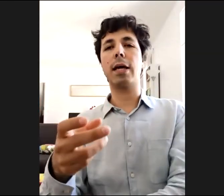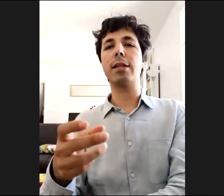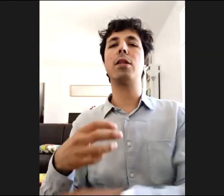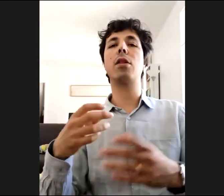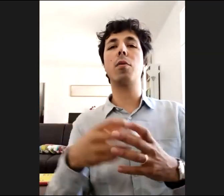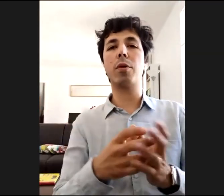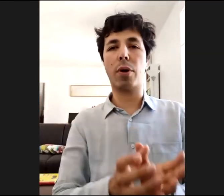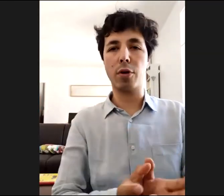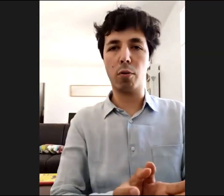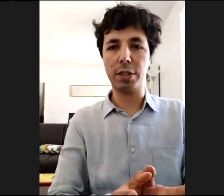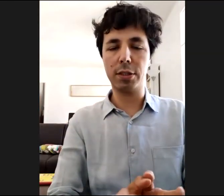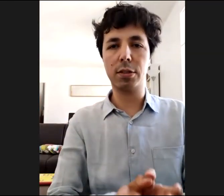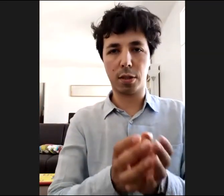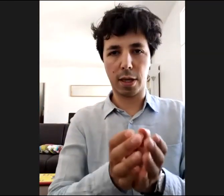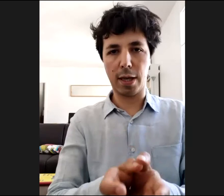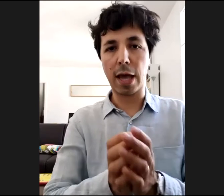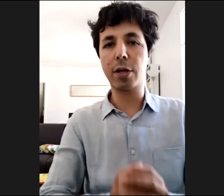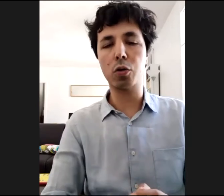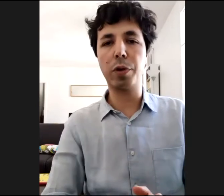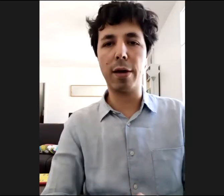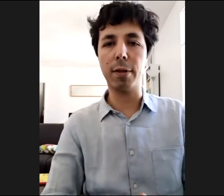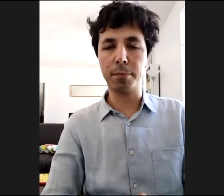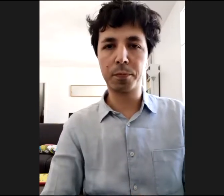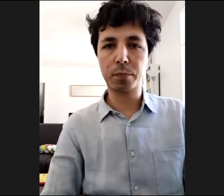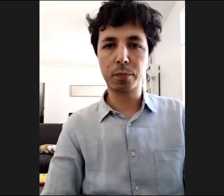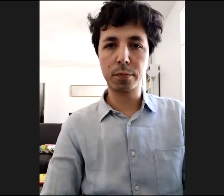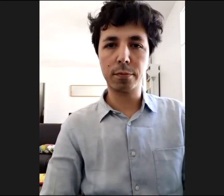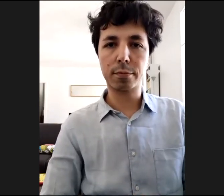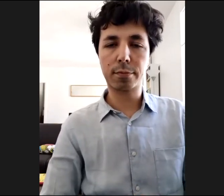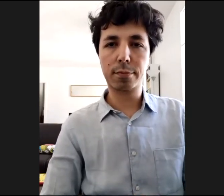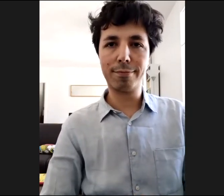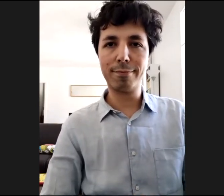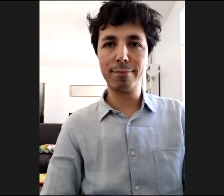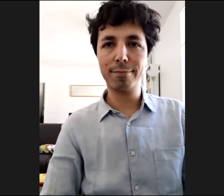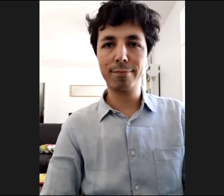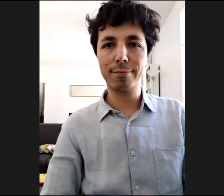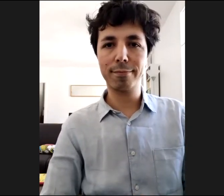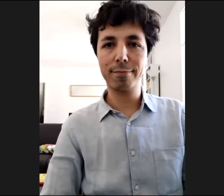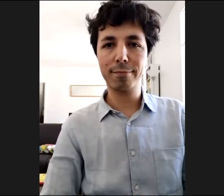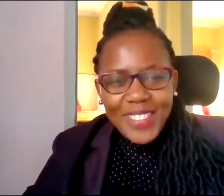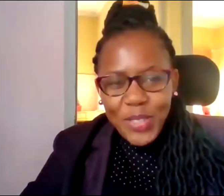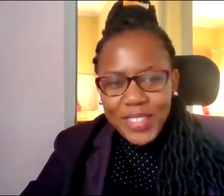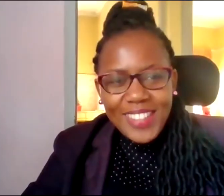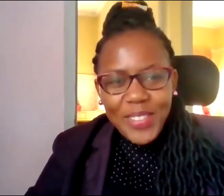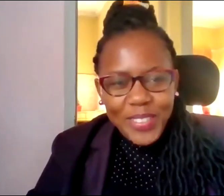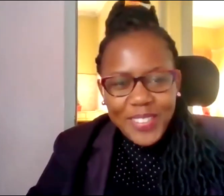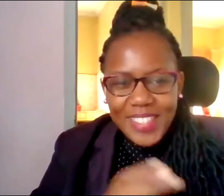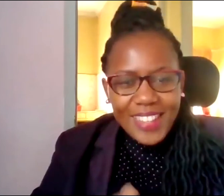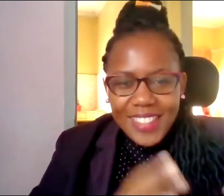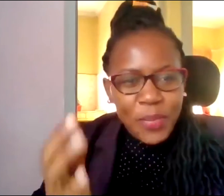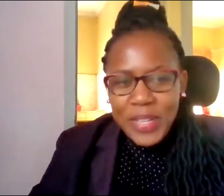Depending on the country's population, school aged population size. Countries will access financing and